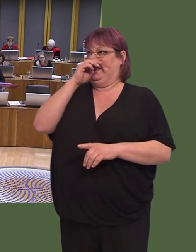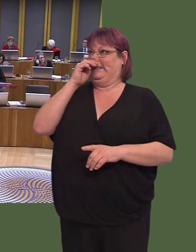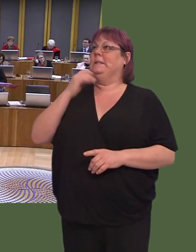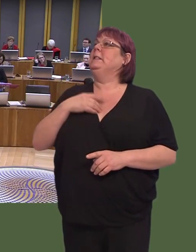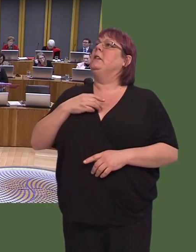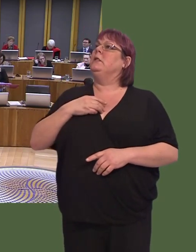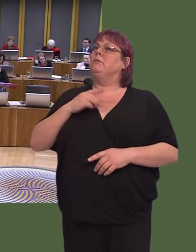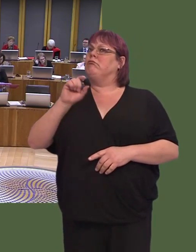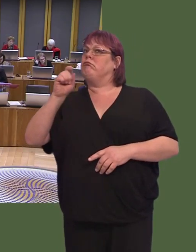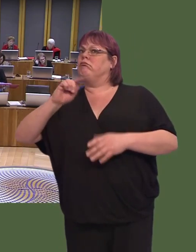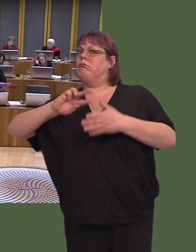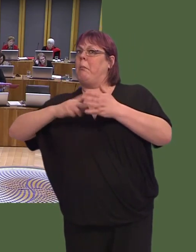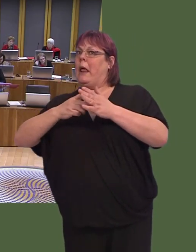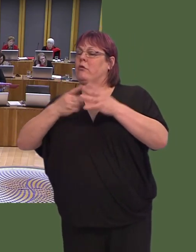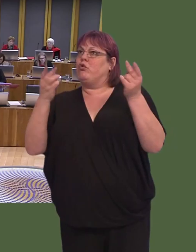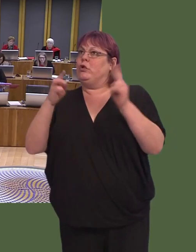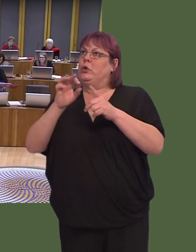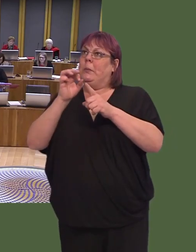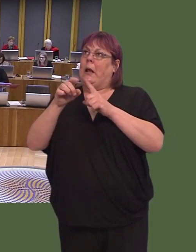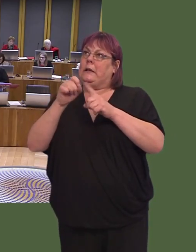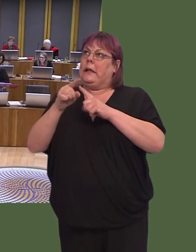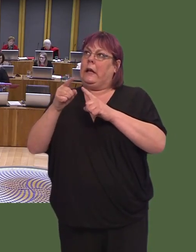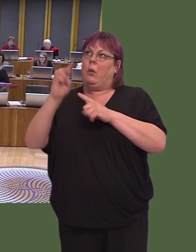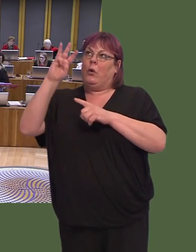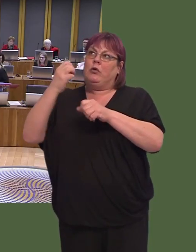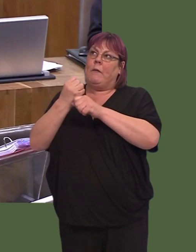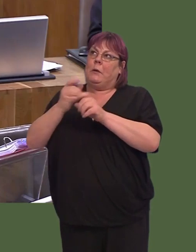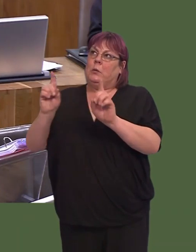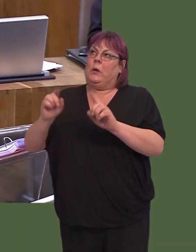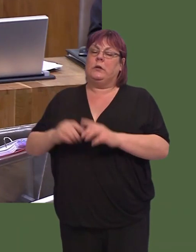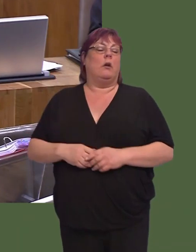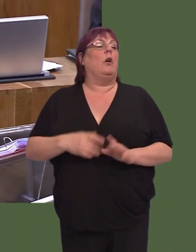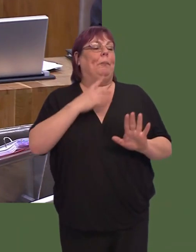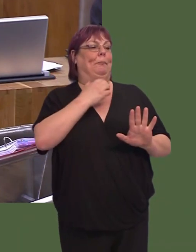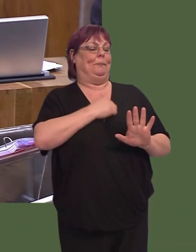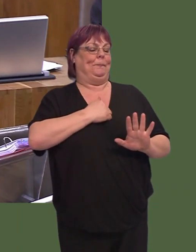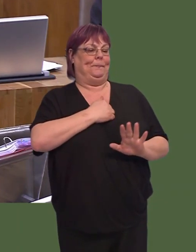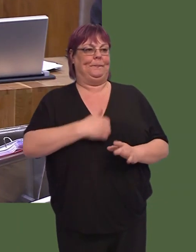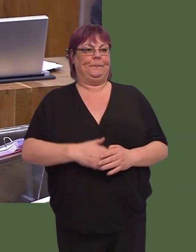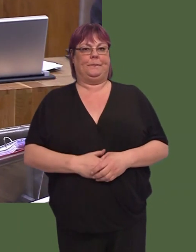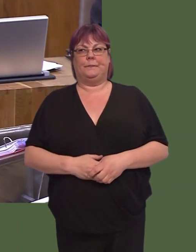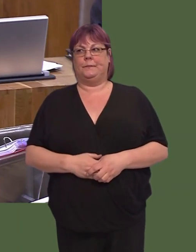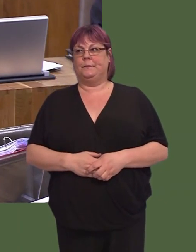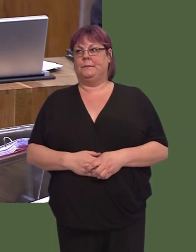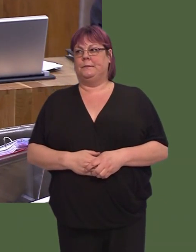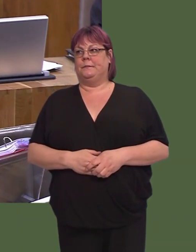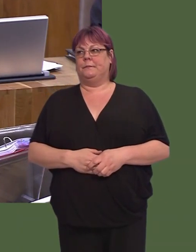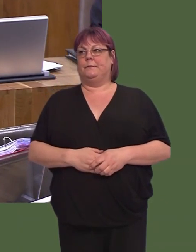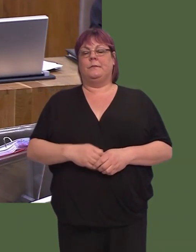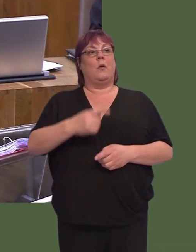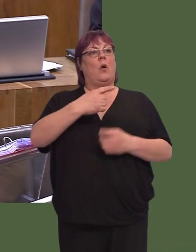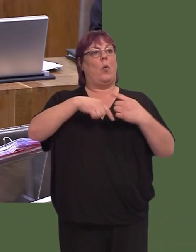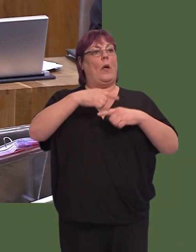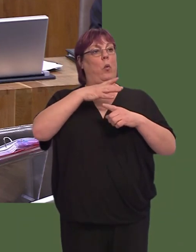yng Nghymru? Julie James AM: Apologies for that. The Welsh Government ensured that Wales was at the forefront of introducing the charge